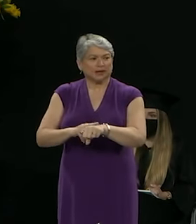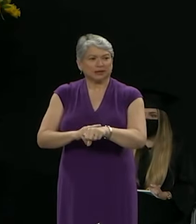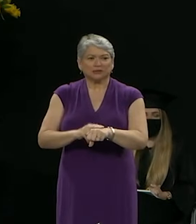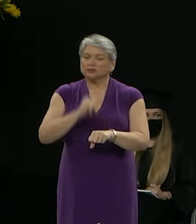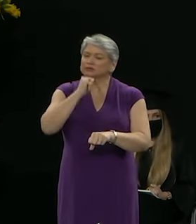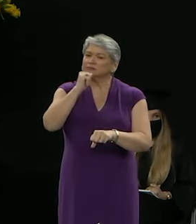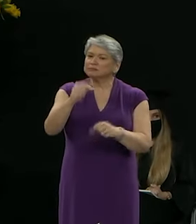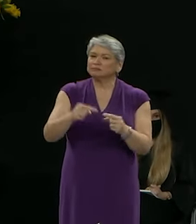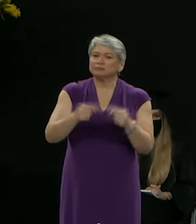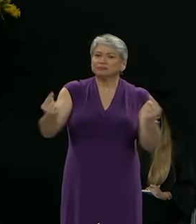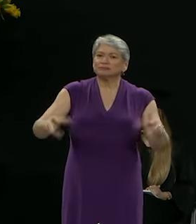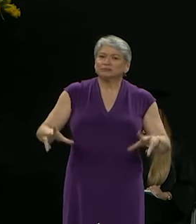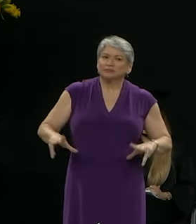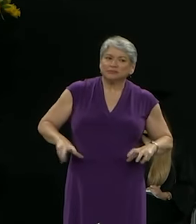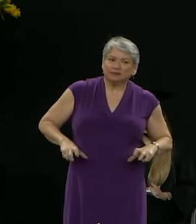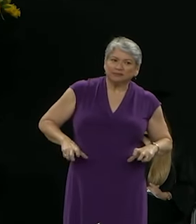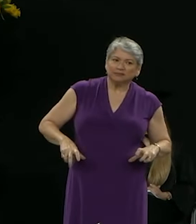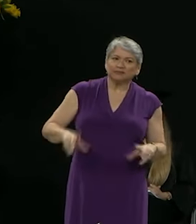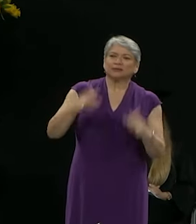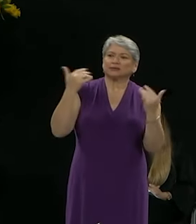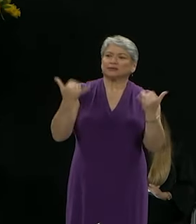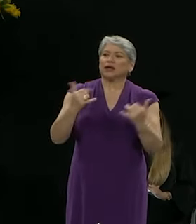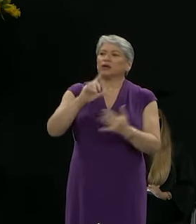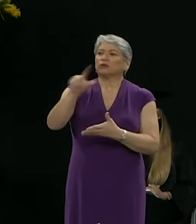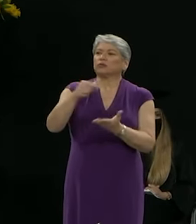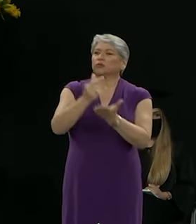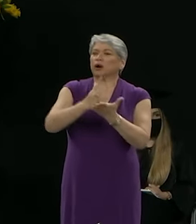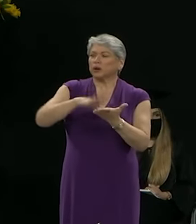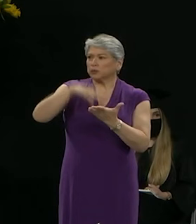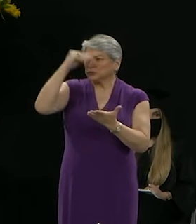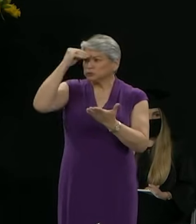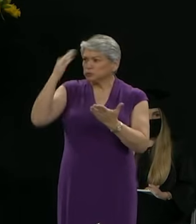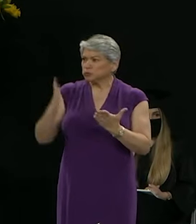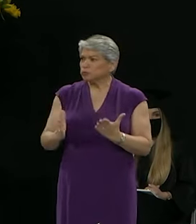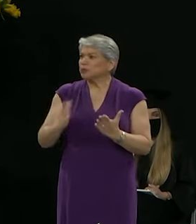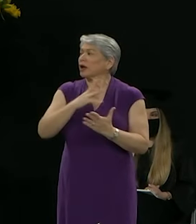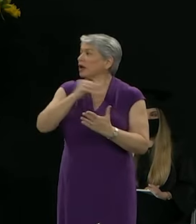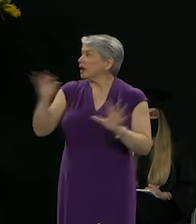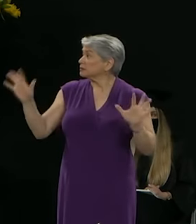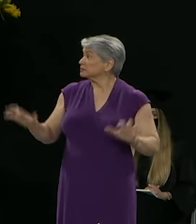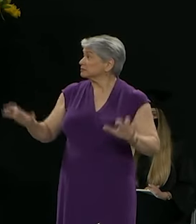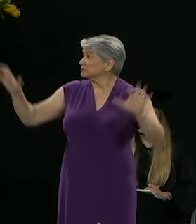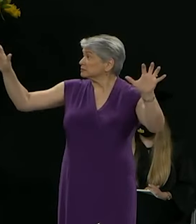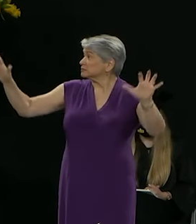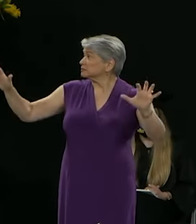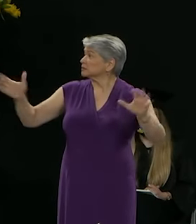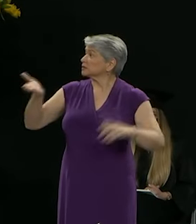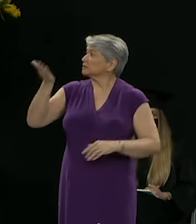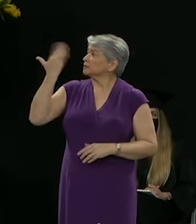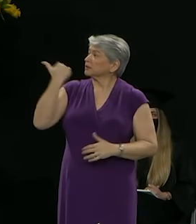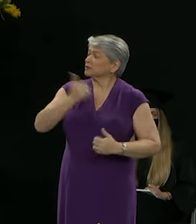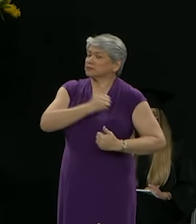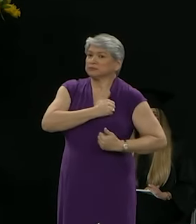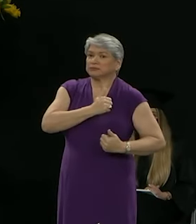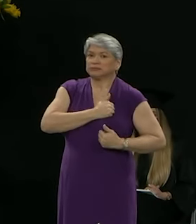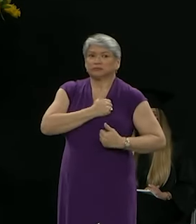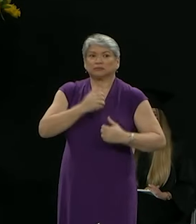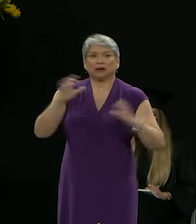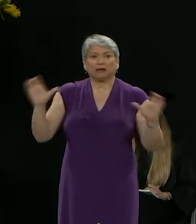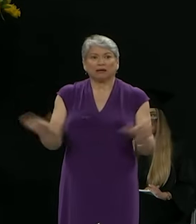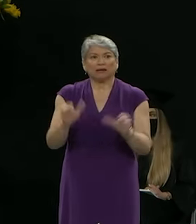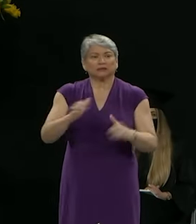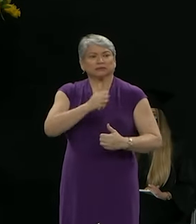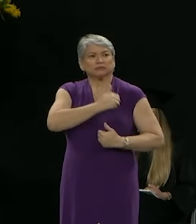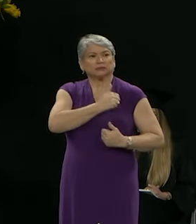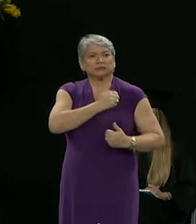I now invite all graduating students and members of the audience who are veterans, active military or reservists,